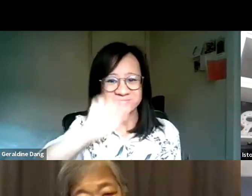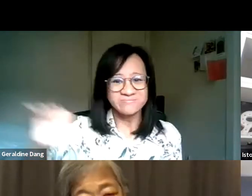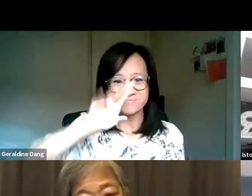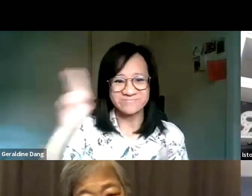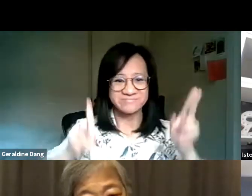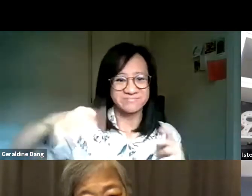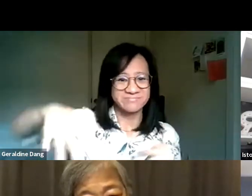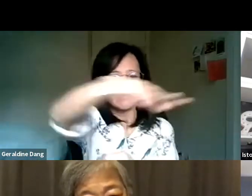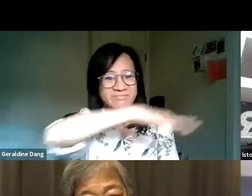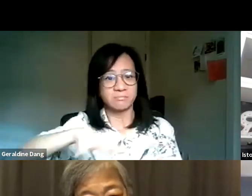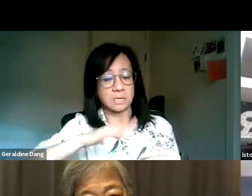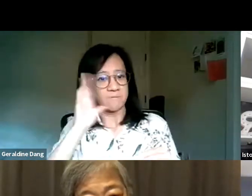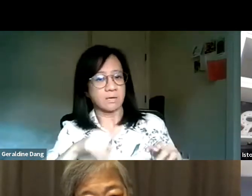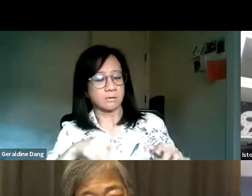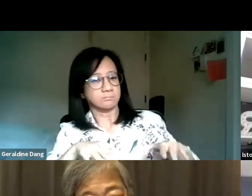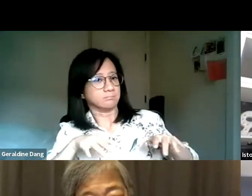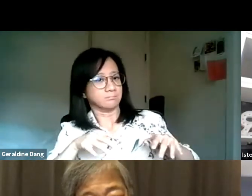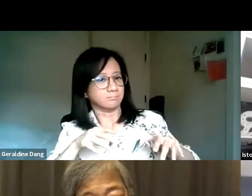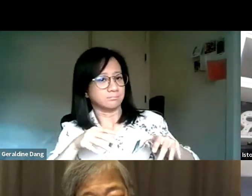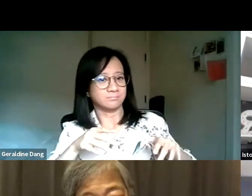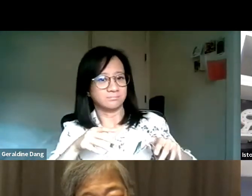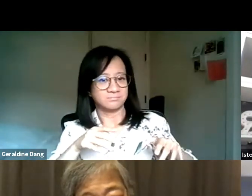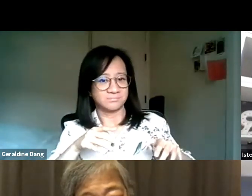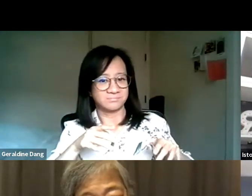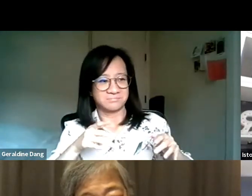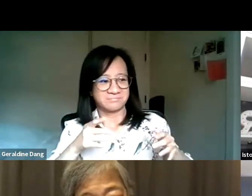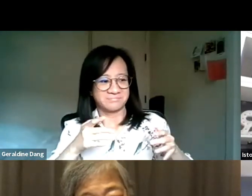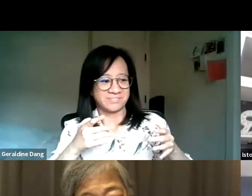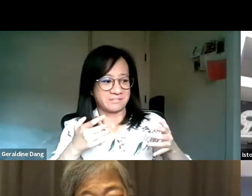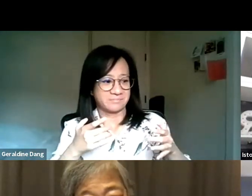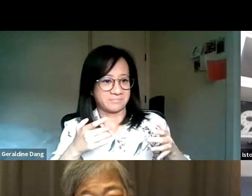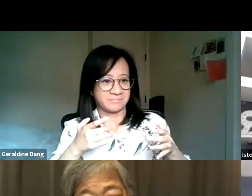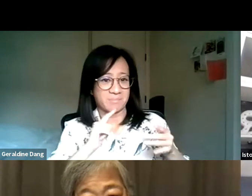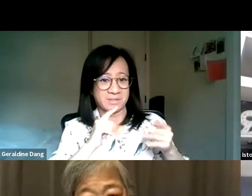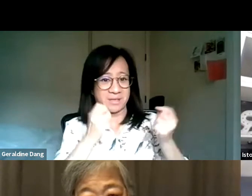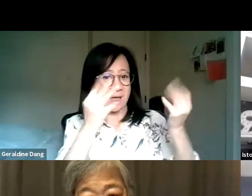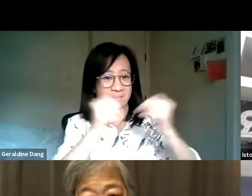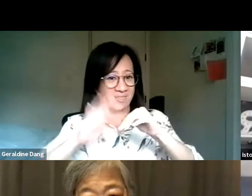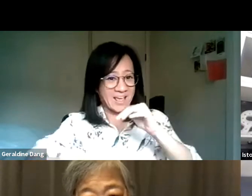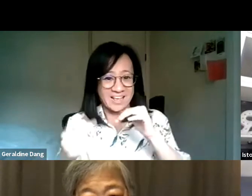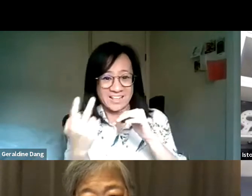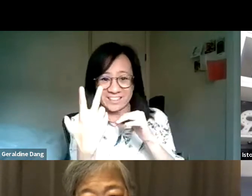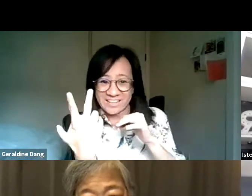I'd never met anyone who was Asian and Deaf, which gave me not just seeing people who were